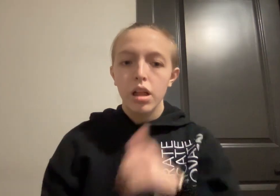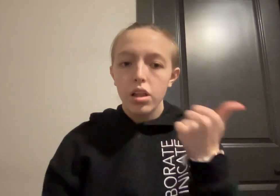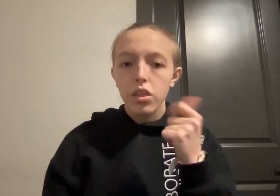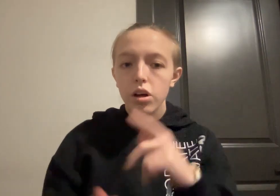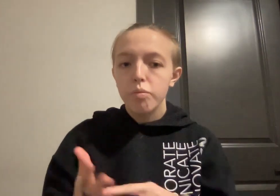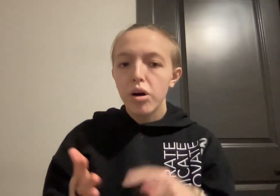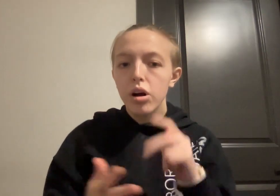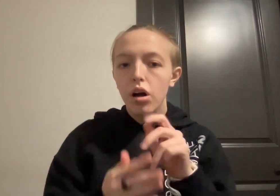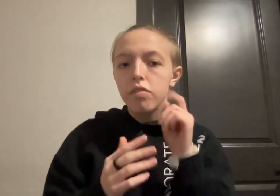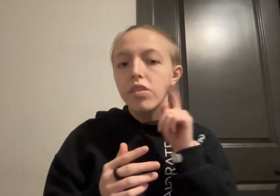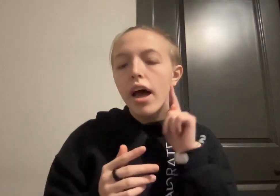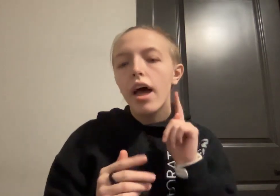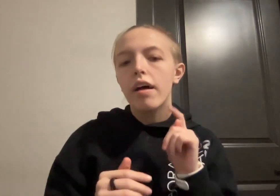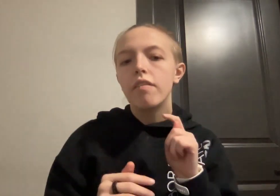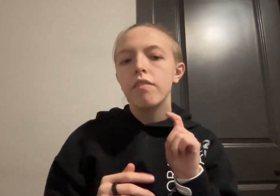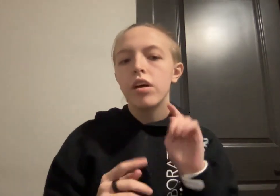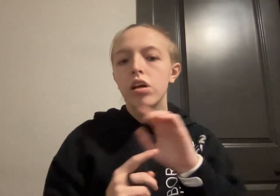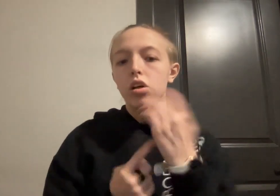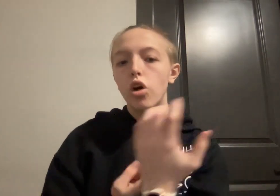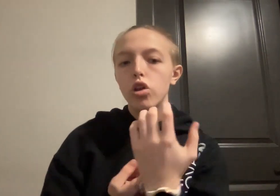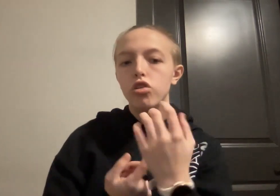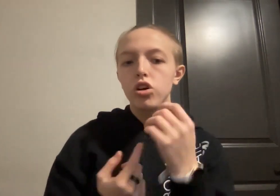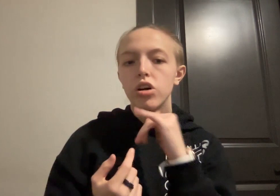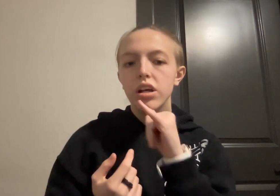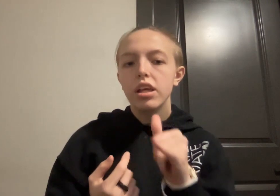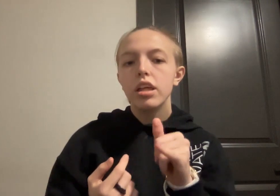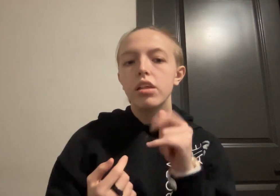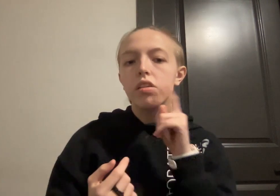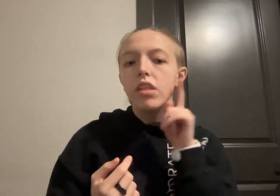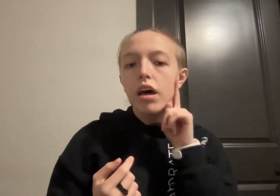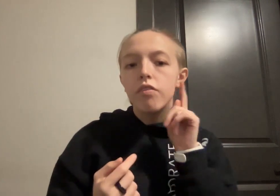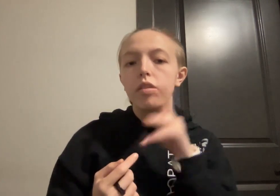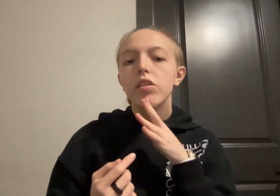Another part of deaf culture is deafness.